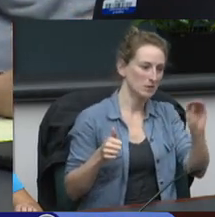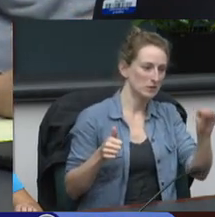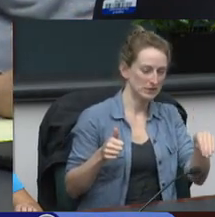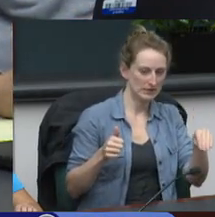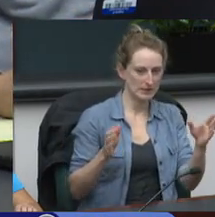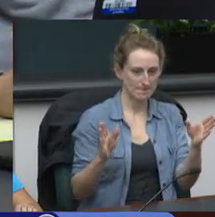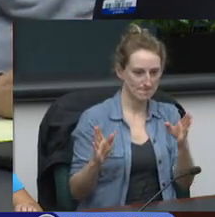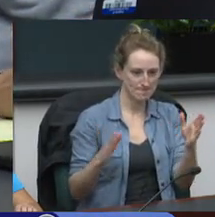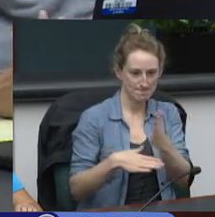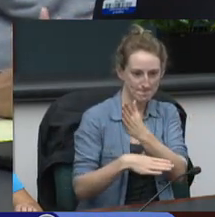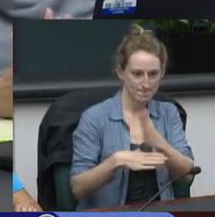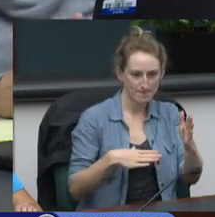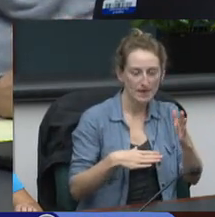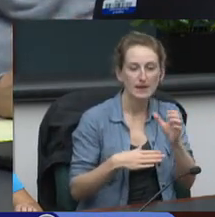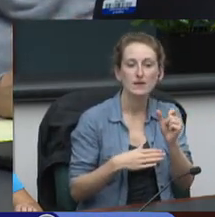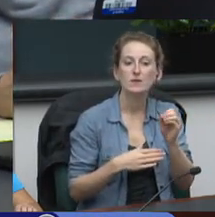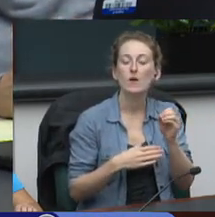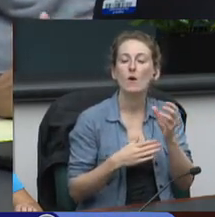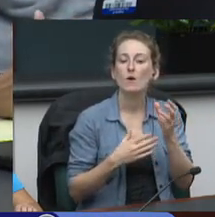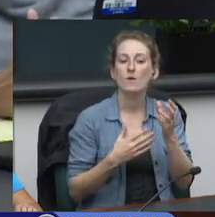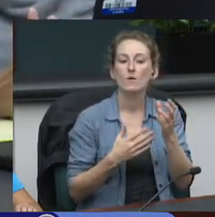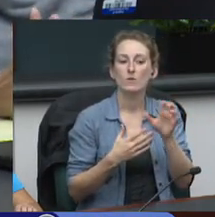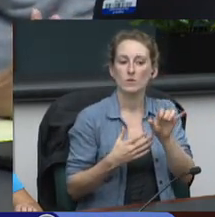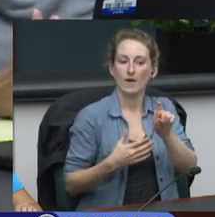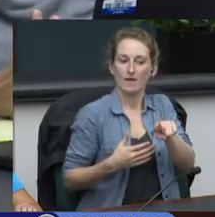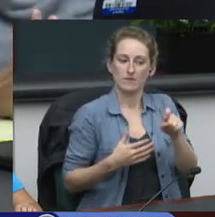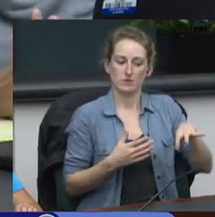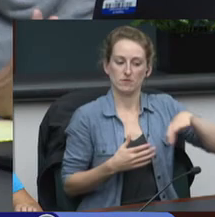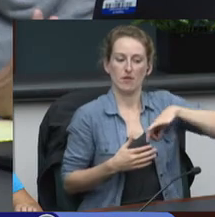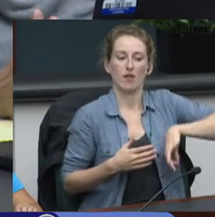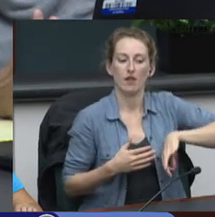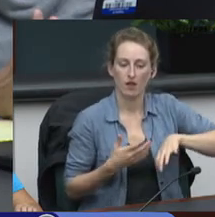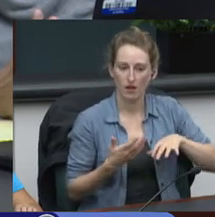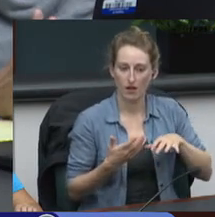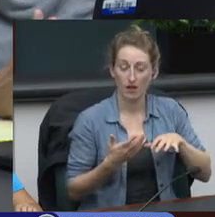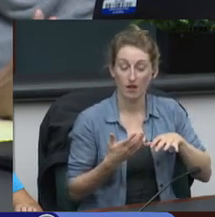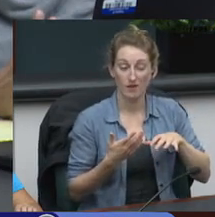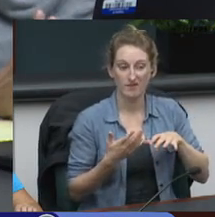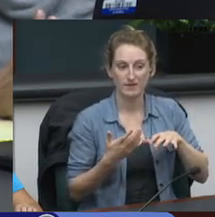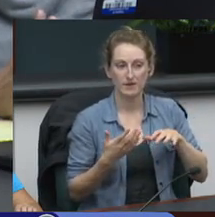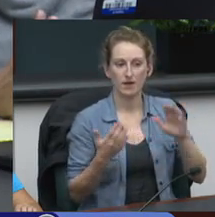incentive enough to offset the cost and the housing cost